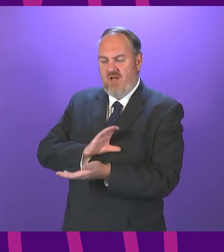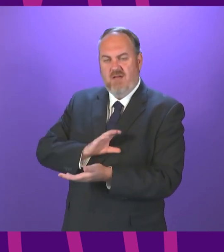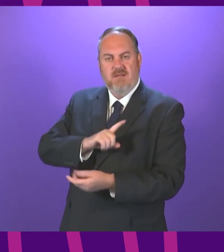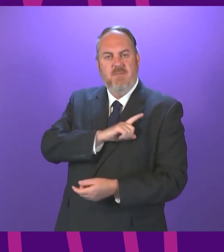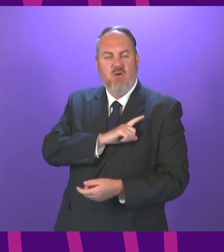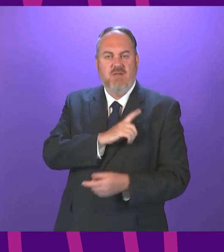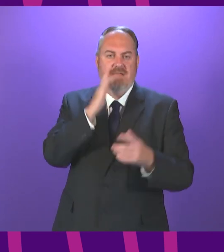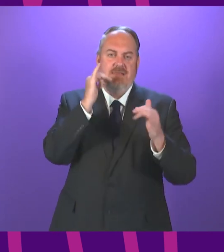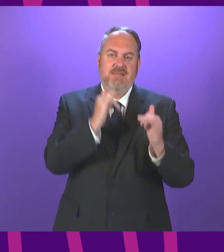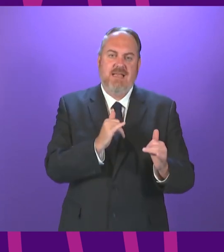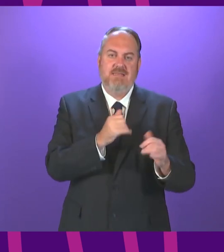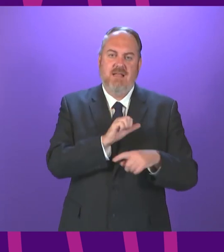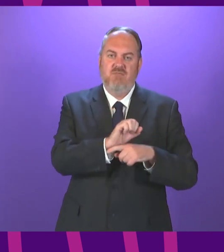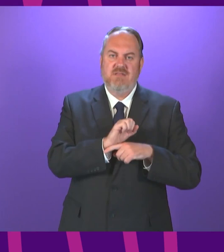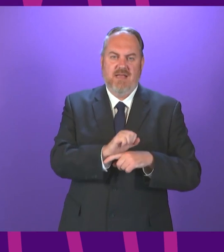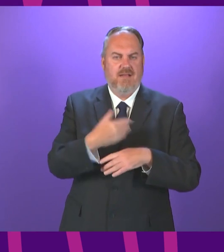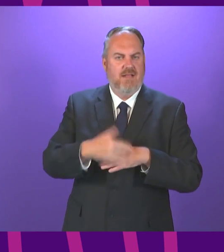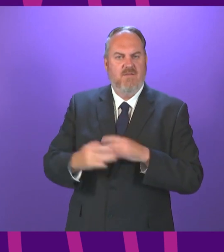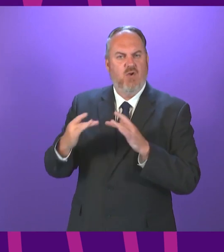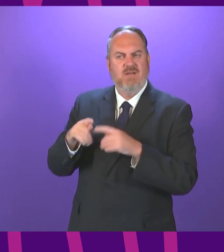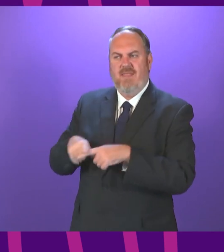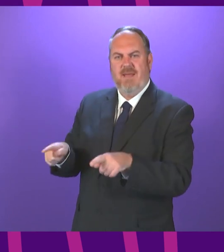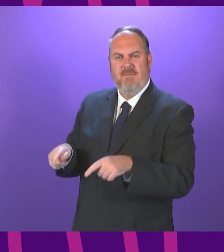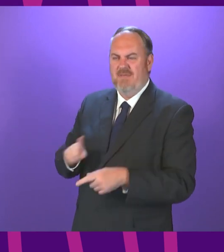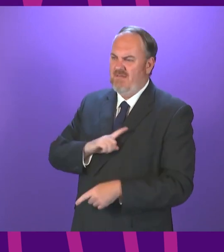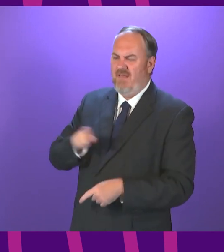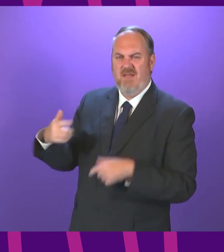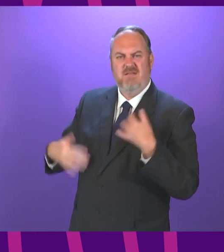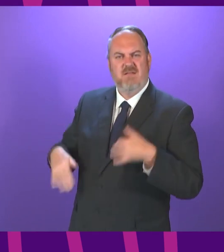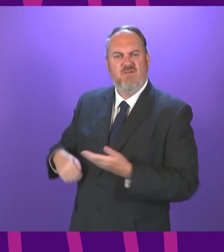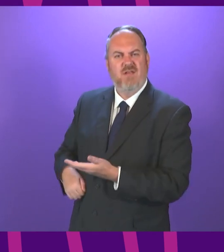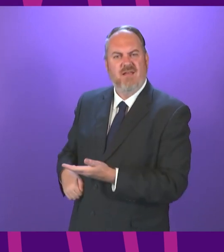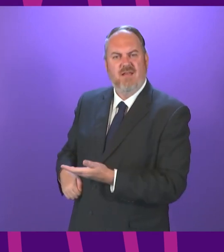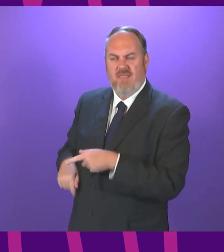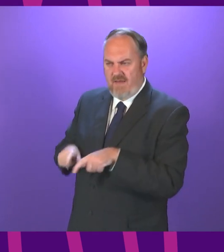has not been in touch with them. It feels like they are being penalised for being responsible.